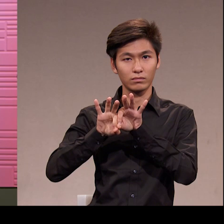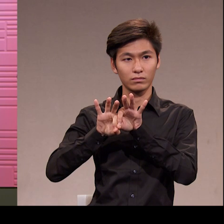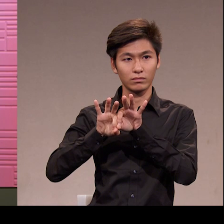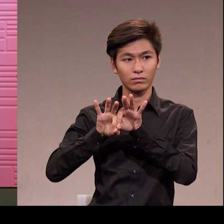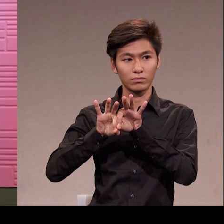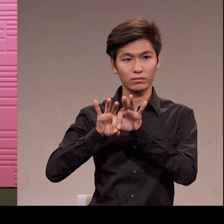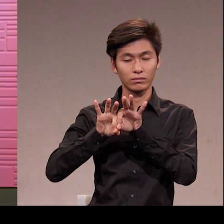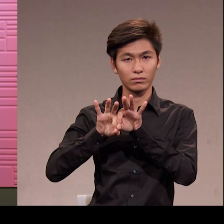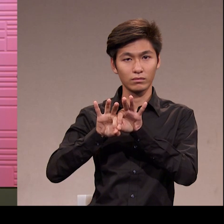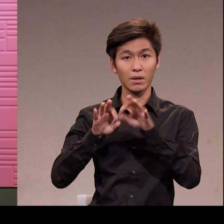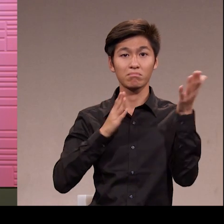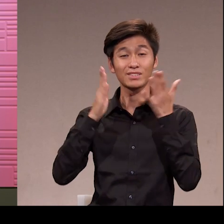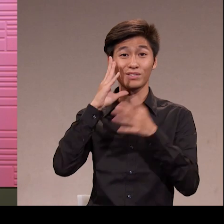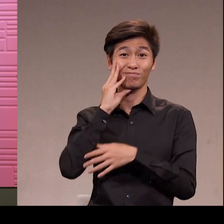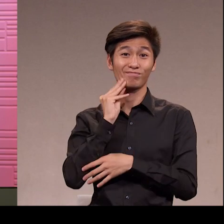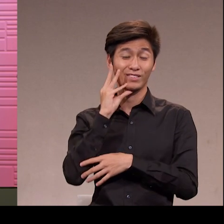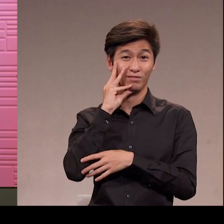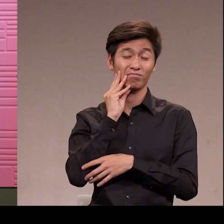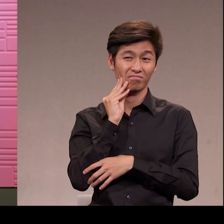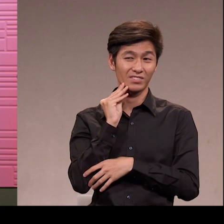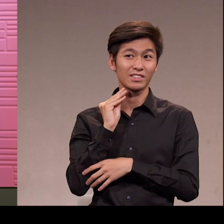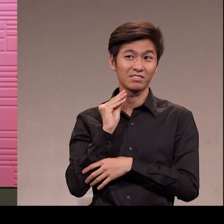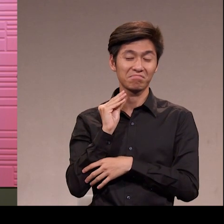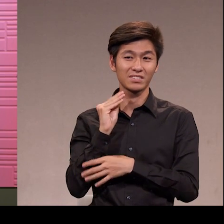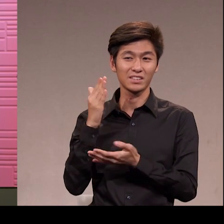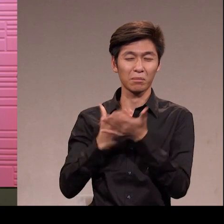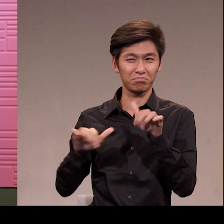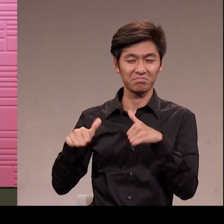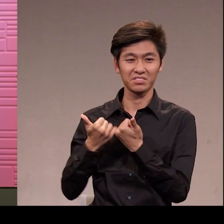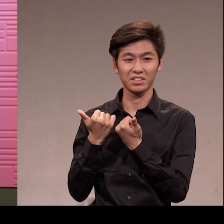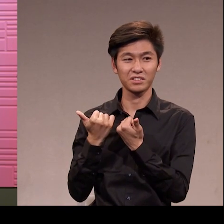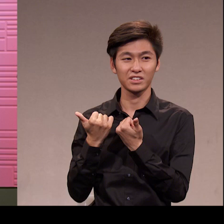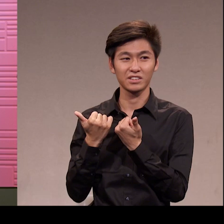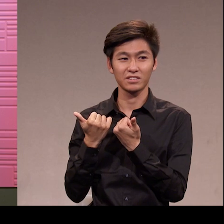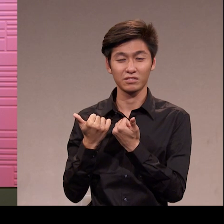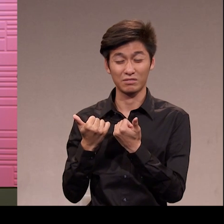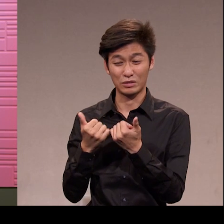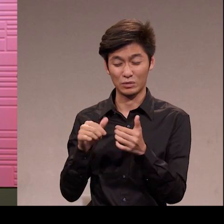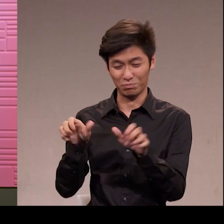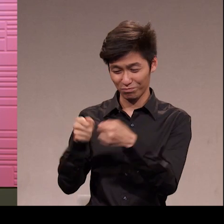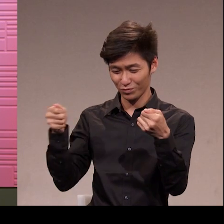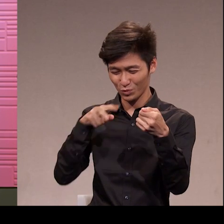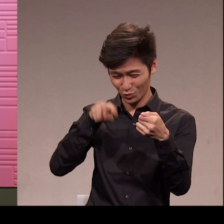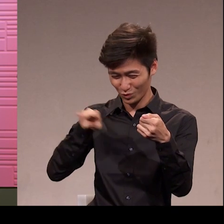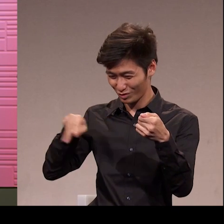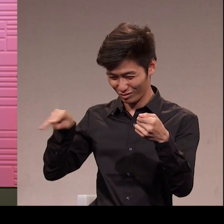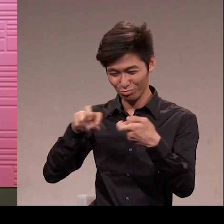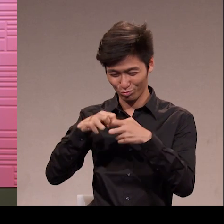Malaysia is experiencing some of this quite recently. If you read about the problems in the news.